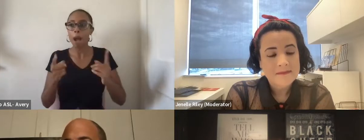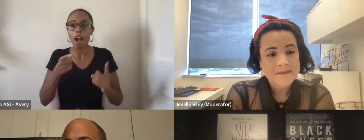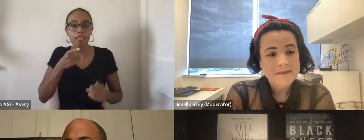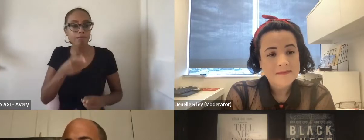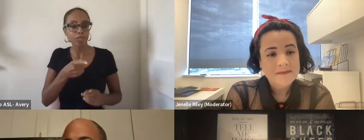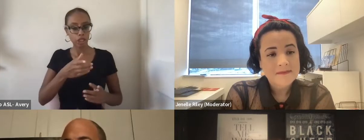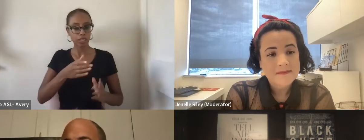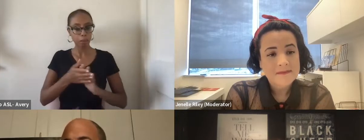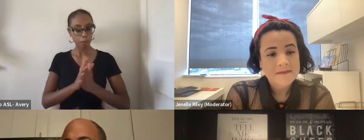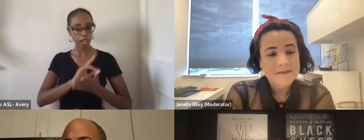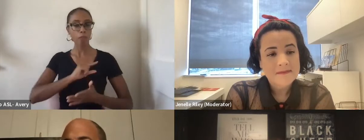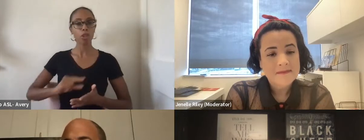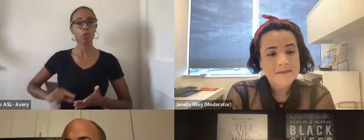know, for so many people's lives.